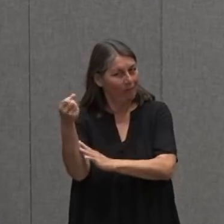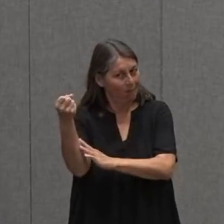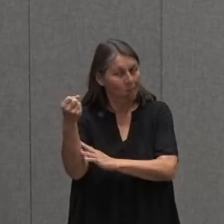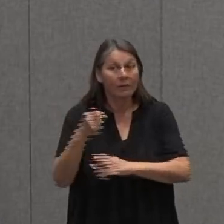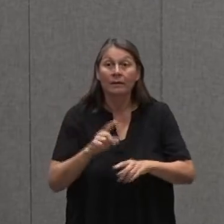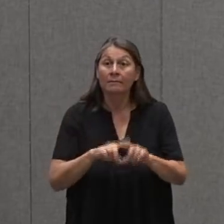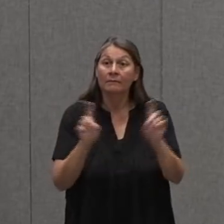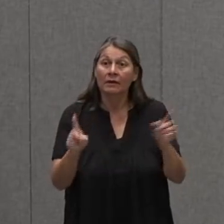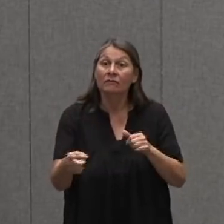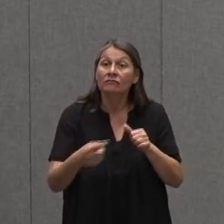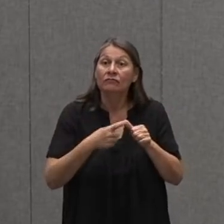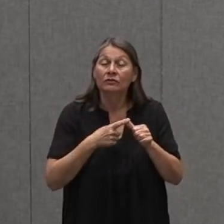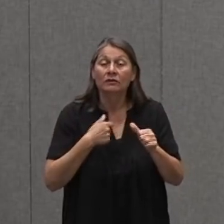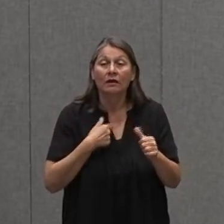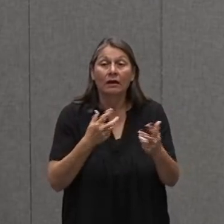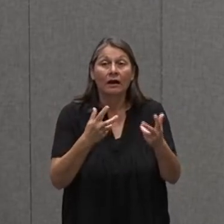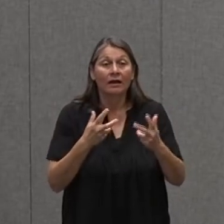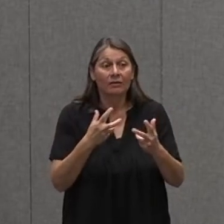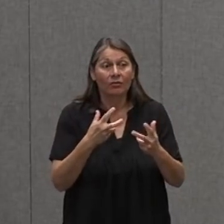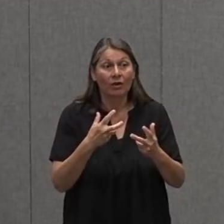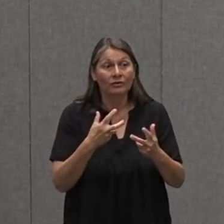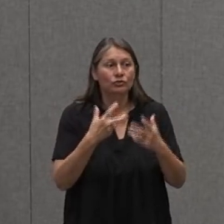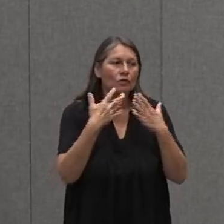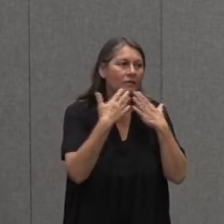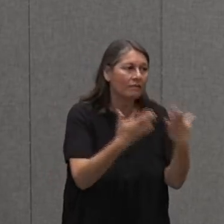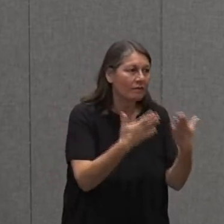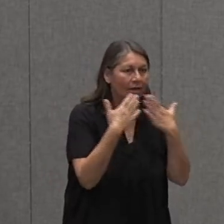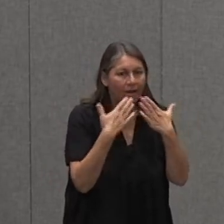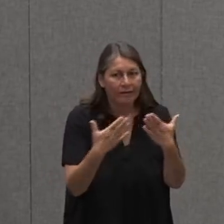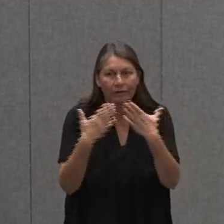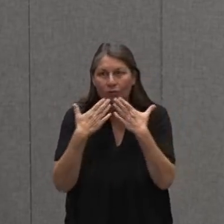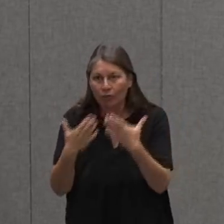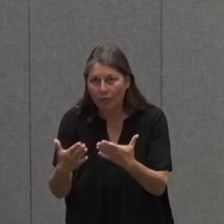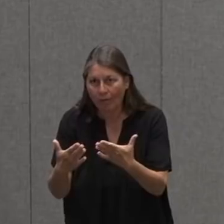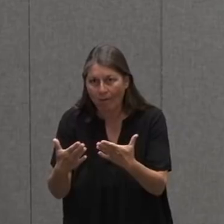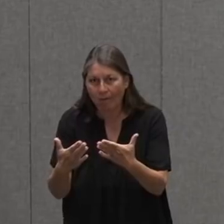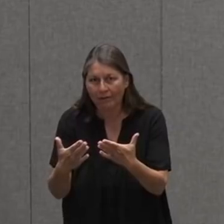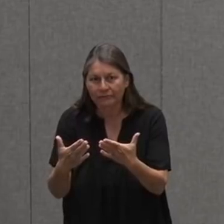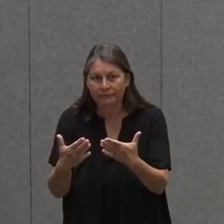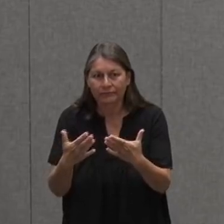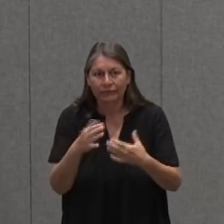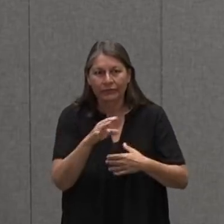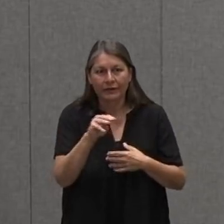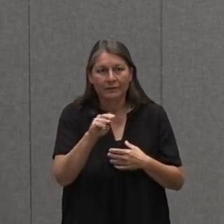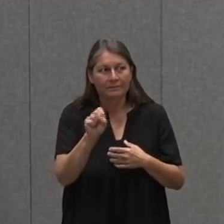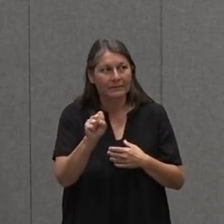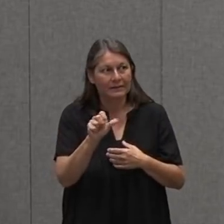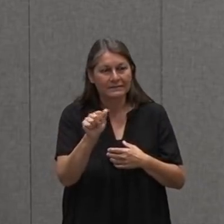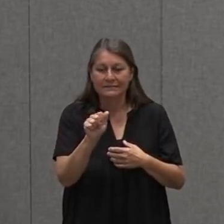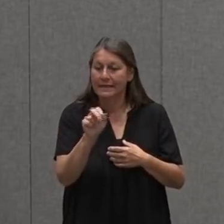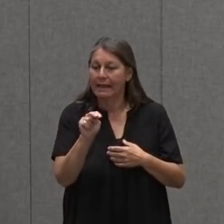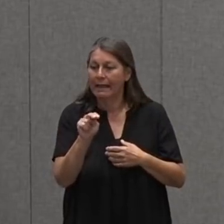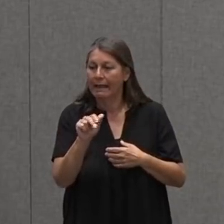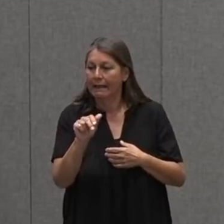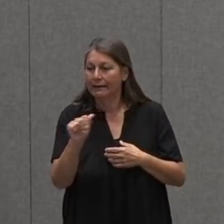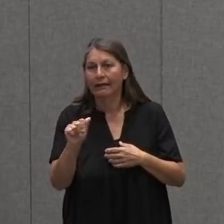But first I want to say a big thank you to Miss Anna for reading to us today.